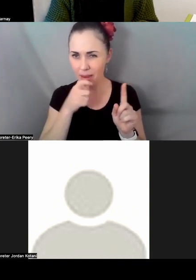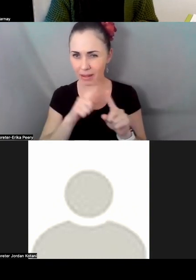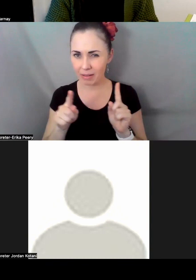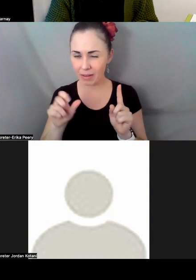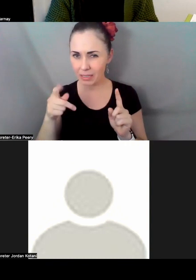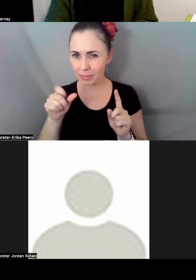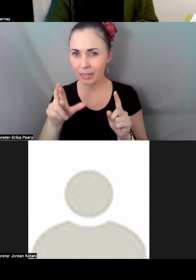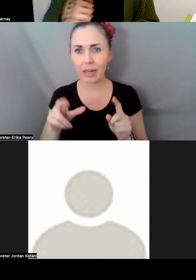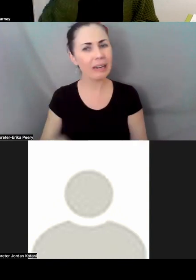Rough tech day over here.